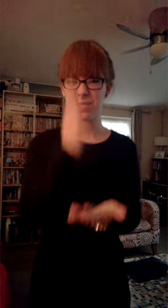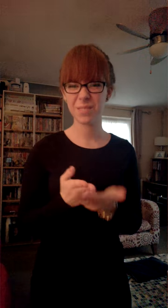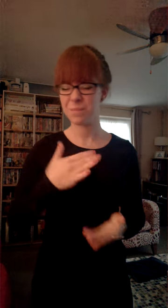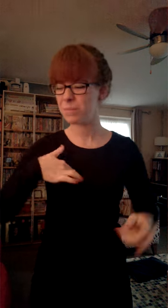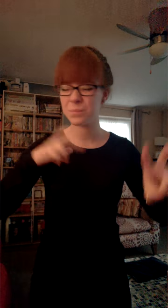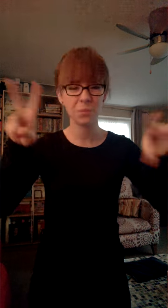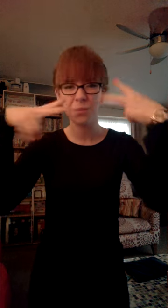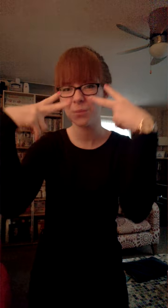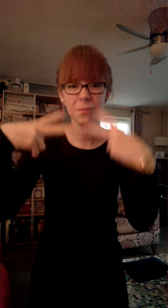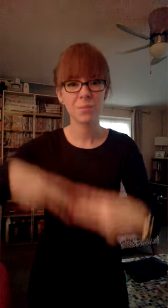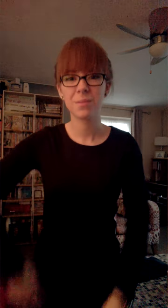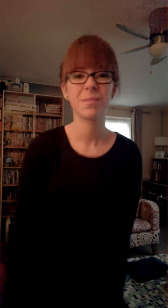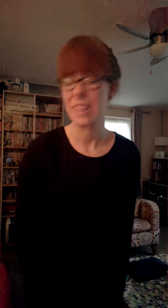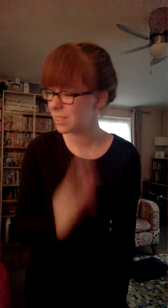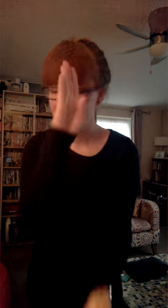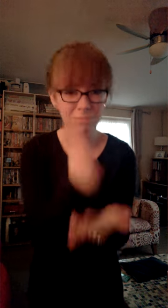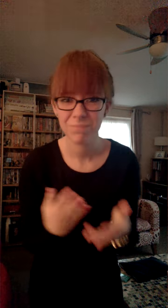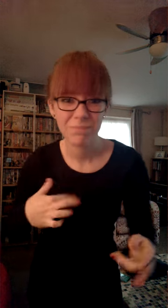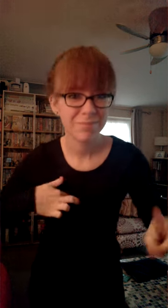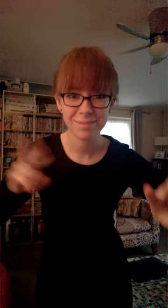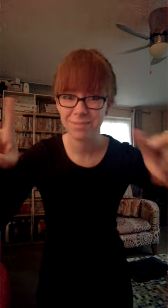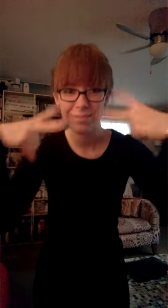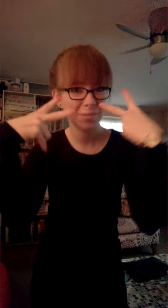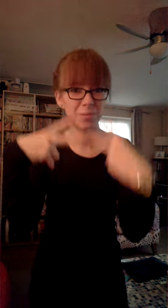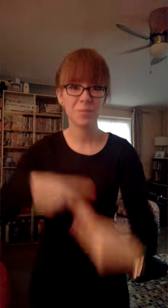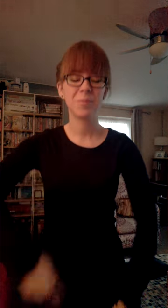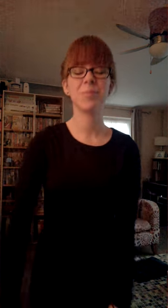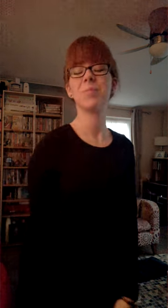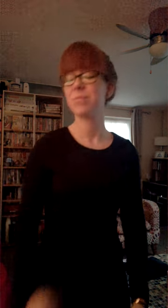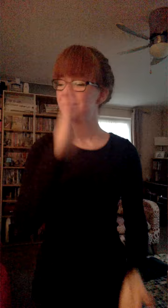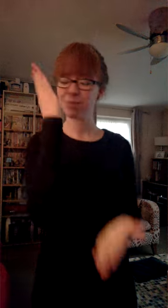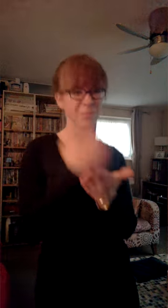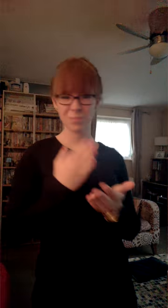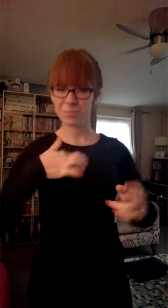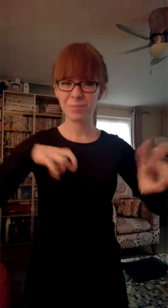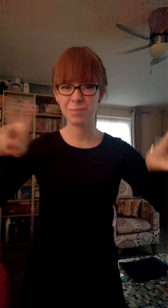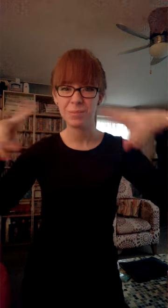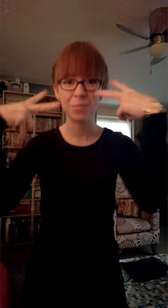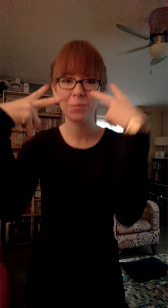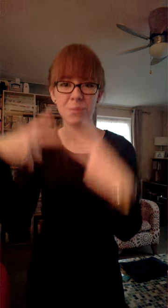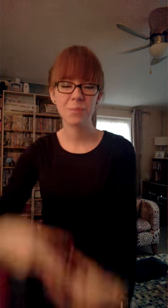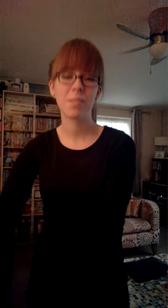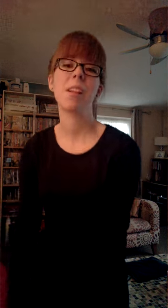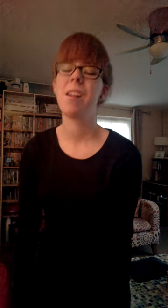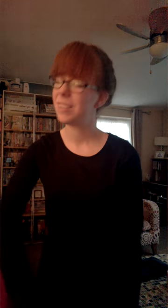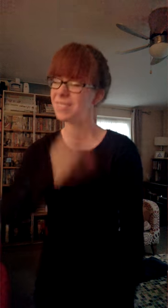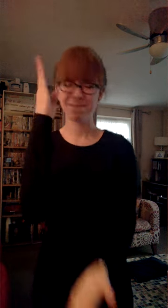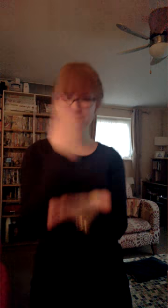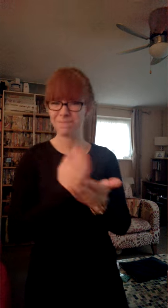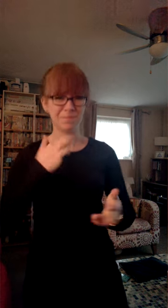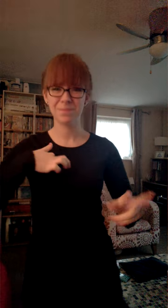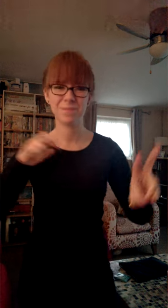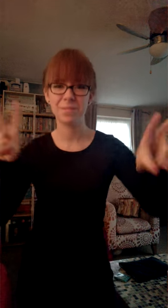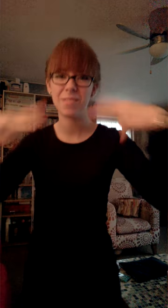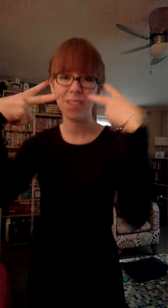Don't believe me just watch Don't believe me just watch